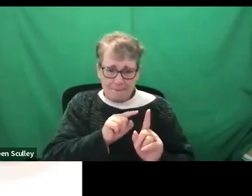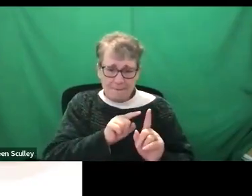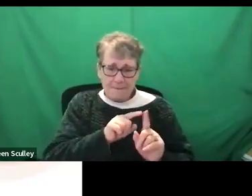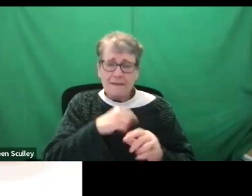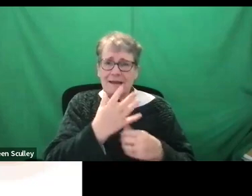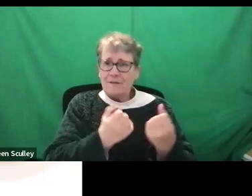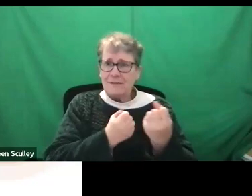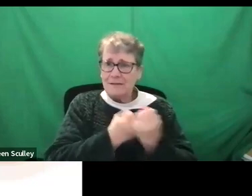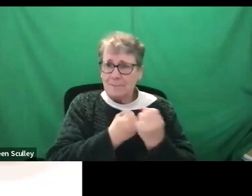between them and their child.